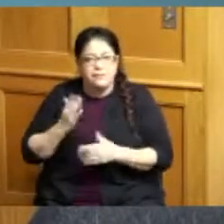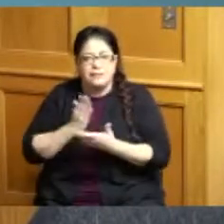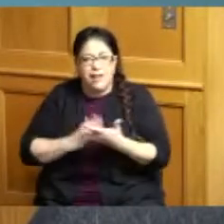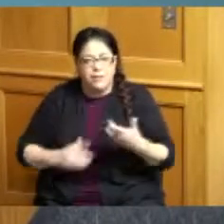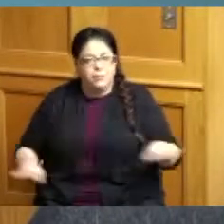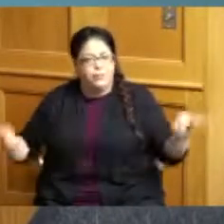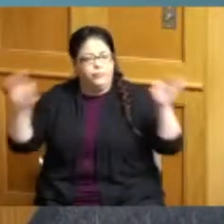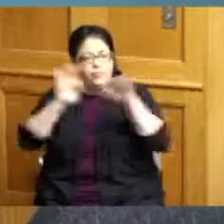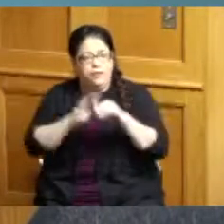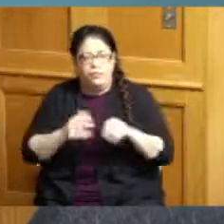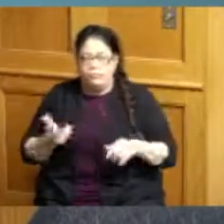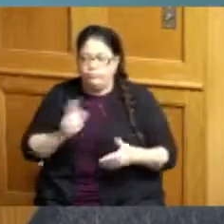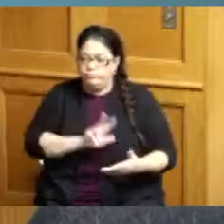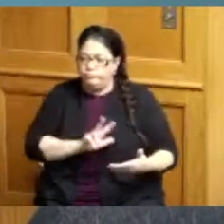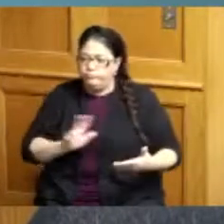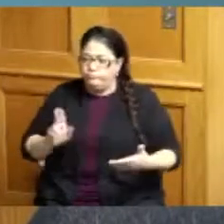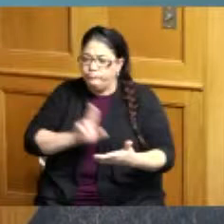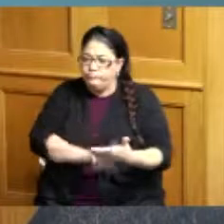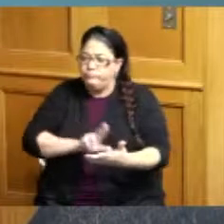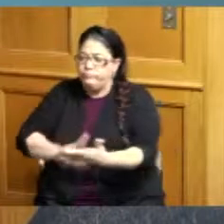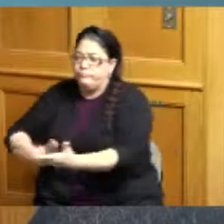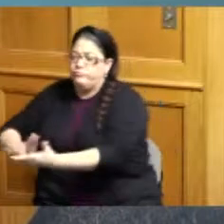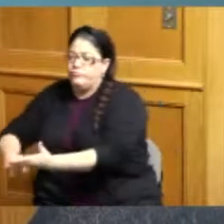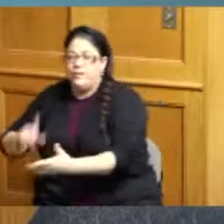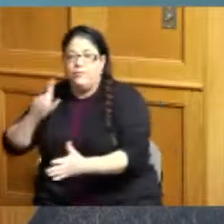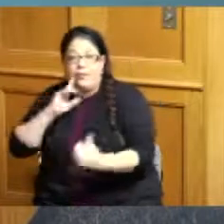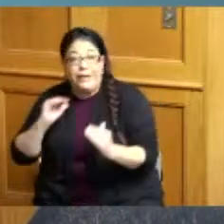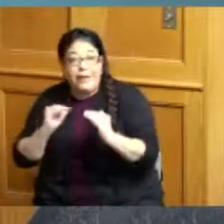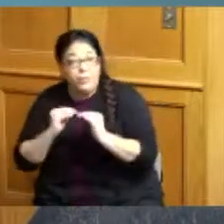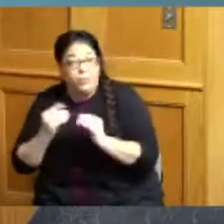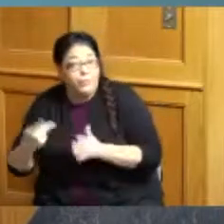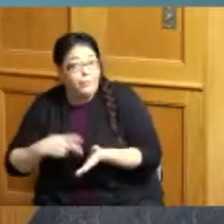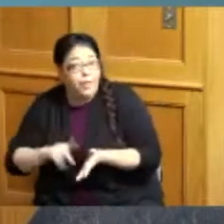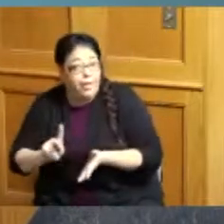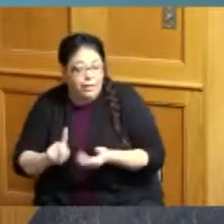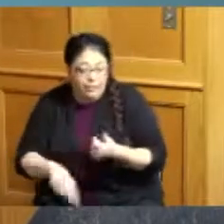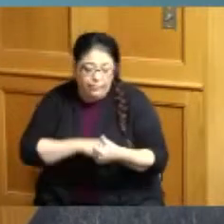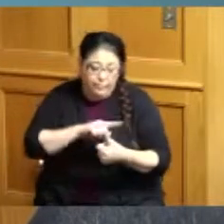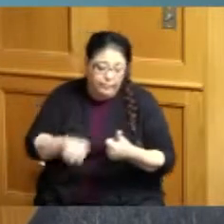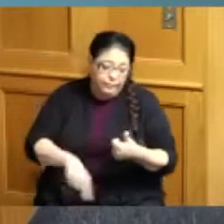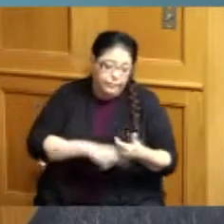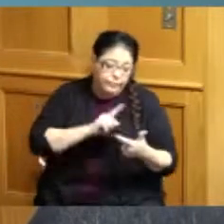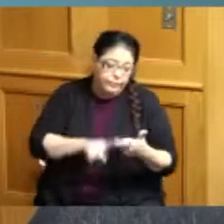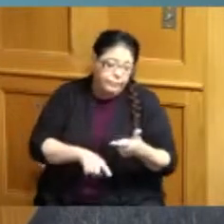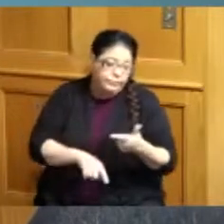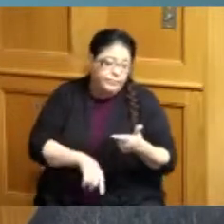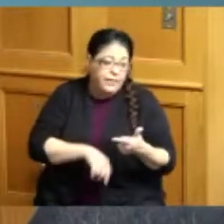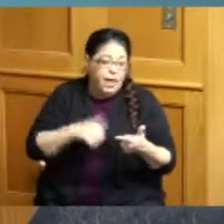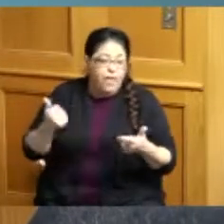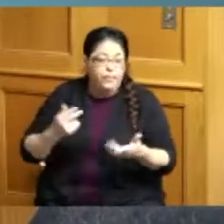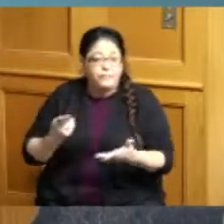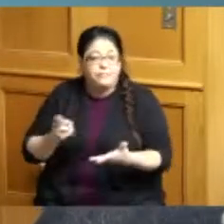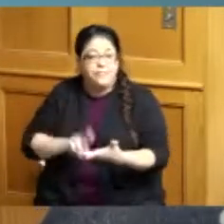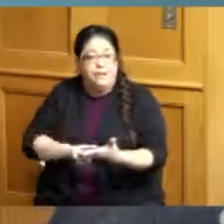I mean we've got we had a signing day for Equal Pay and now we've got a signing day of